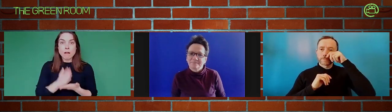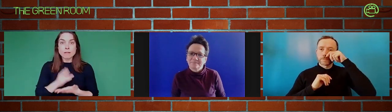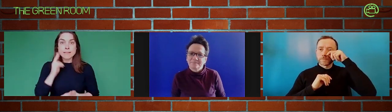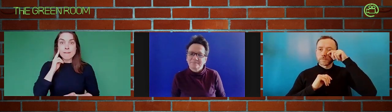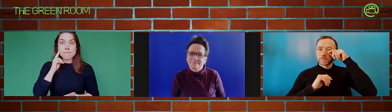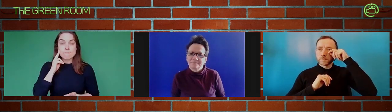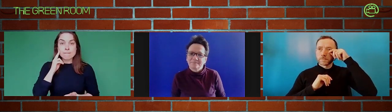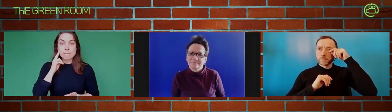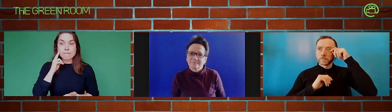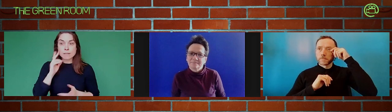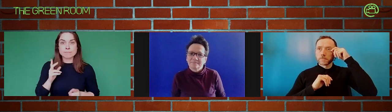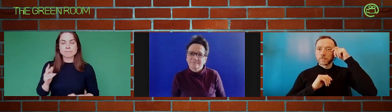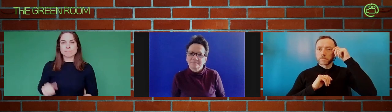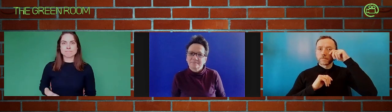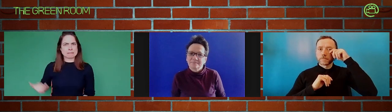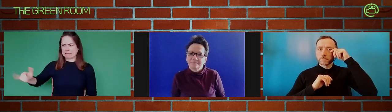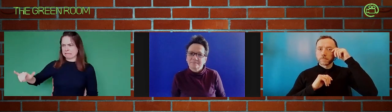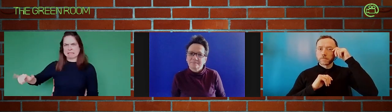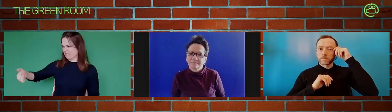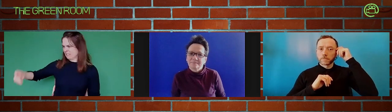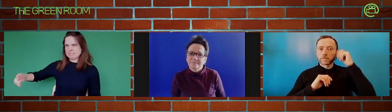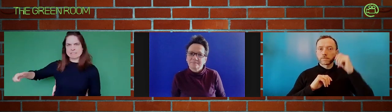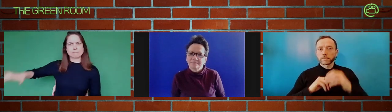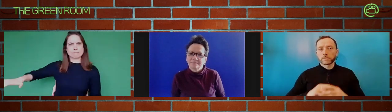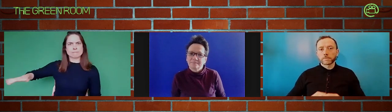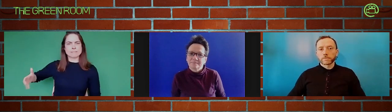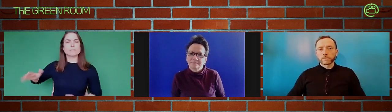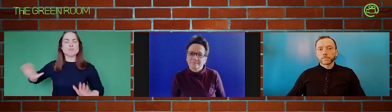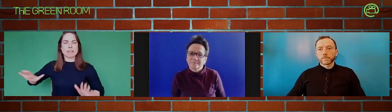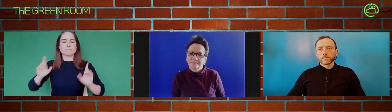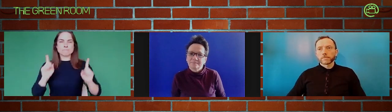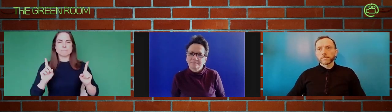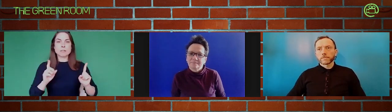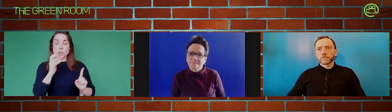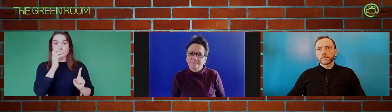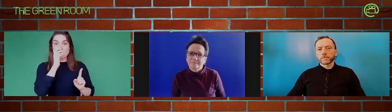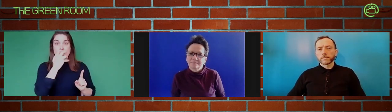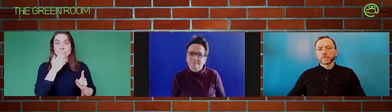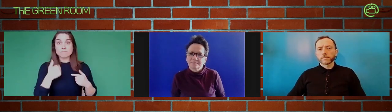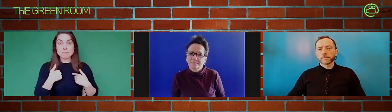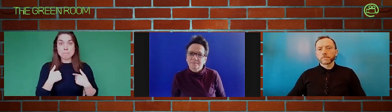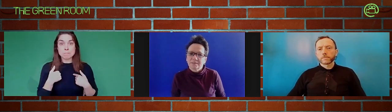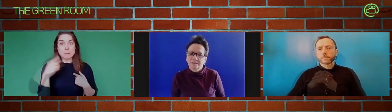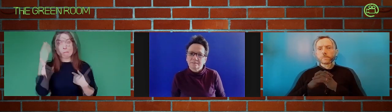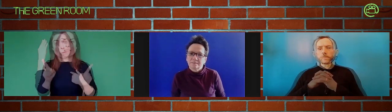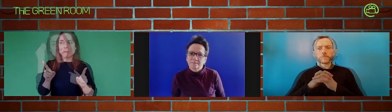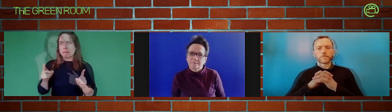she lost hearing when she was nine in her left ear and then then lost the rest of her hair when she was 14. And